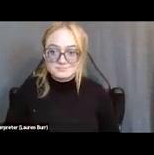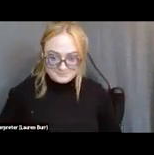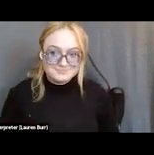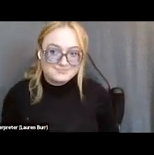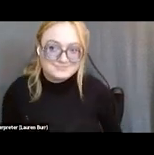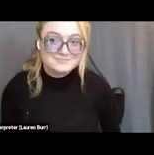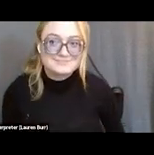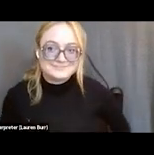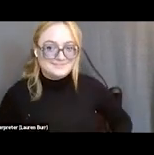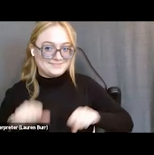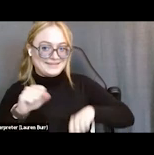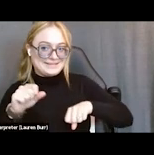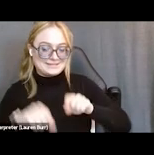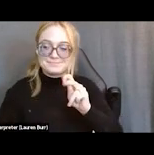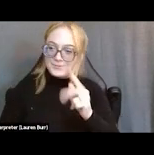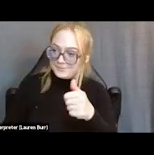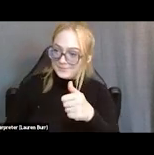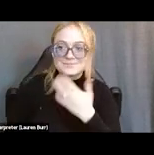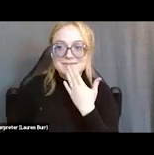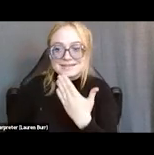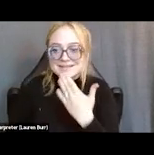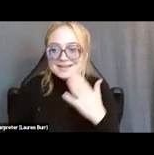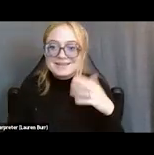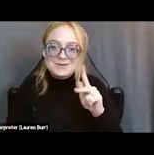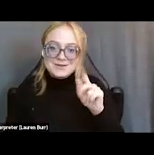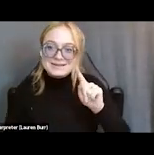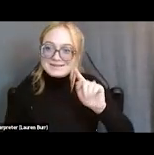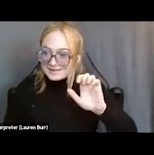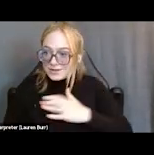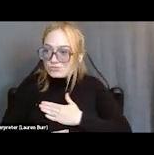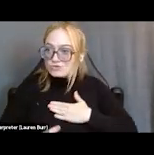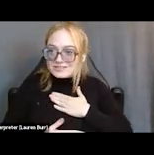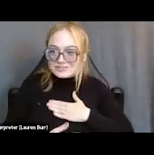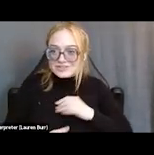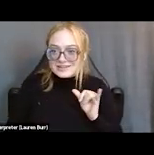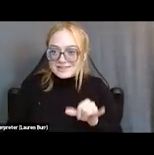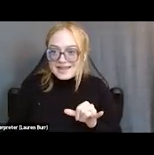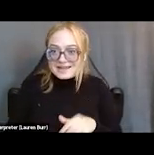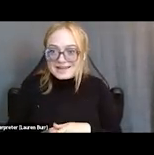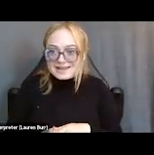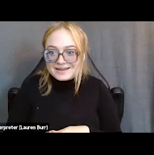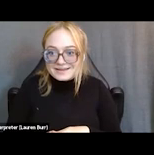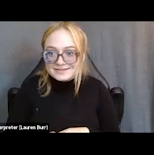Yes, yes, yes we can. Hi, thank you, Kate. I appreciate that. I don't know how long I've worked with you either.